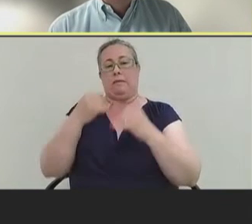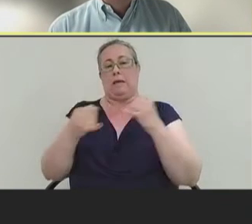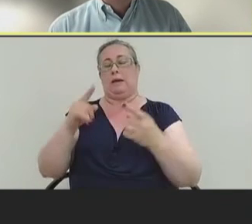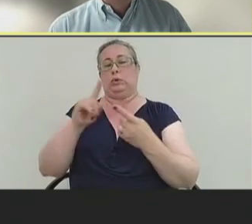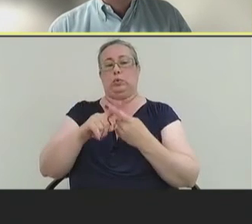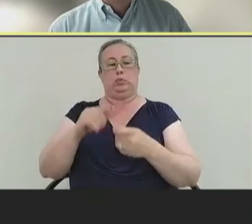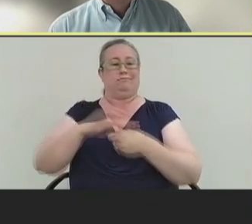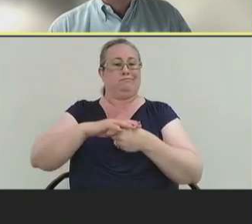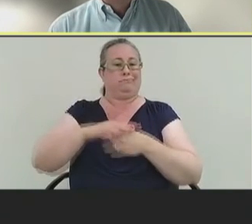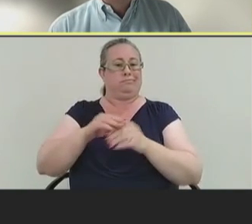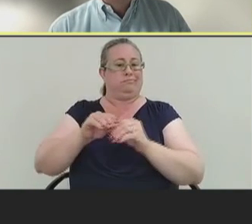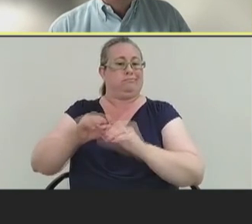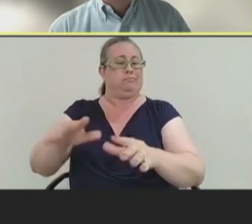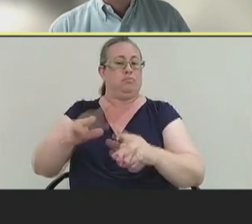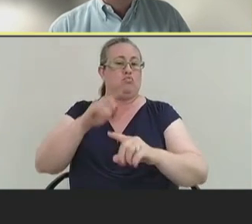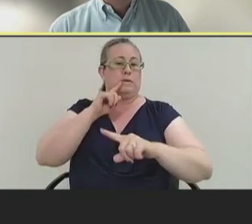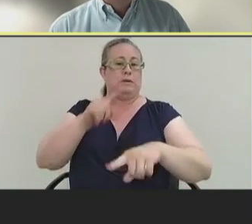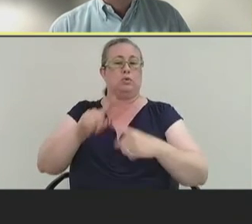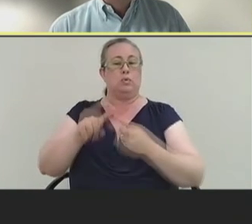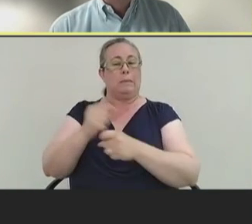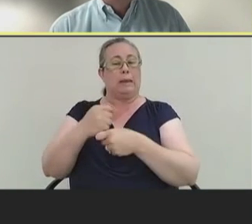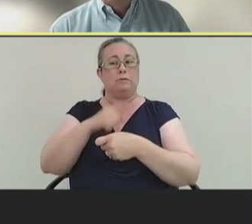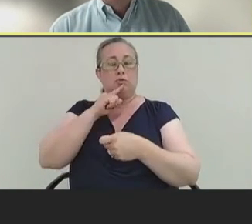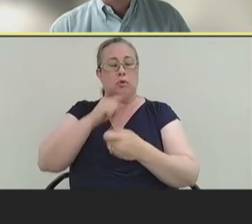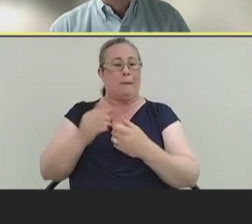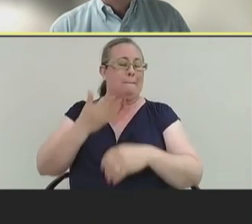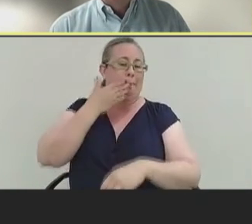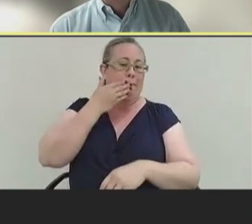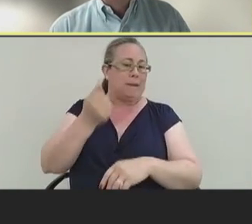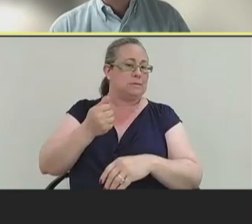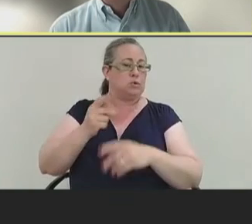in order to make sure that we're bringing the best quality products as rapidly as possible in order